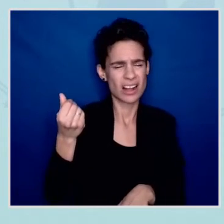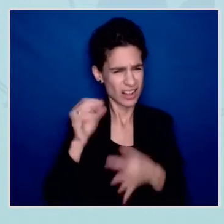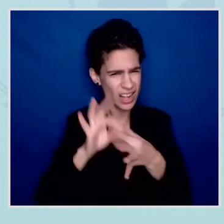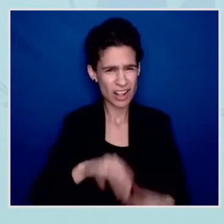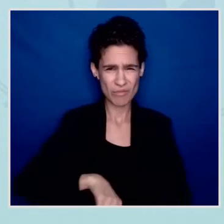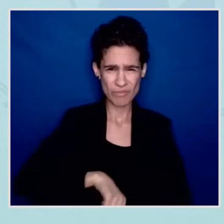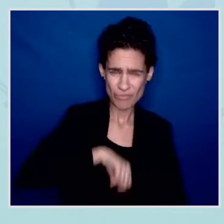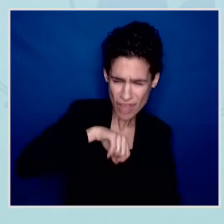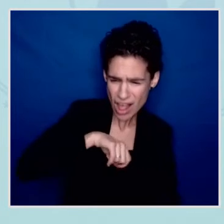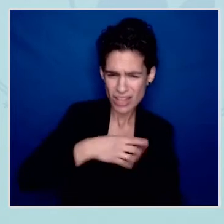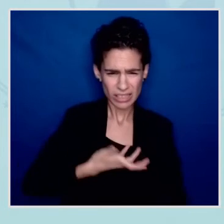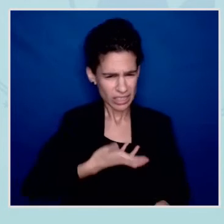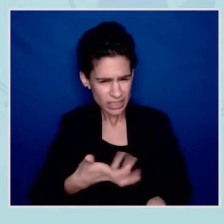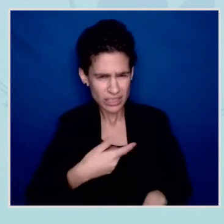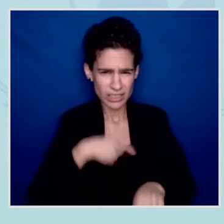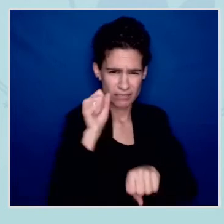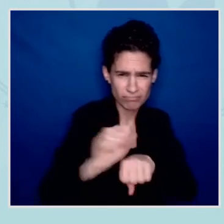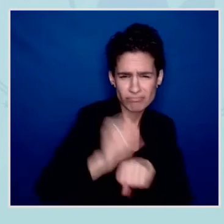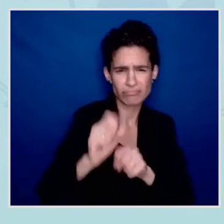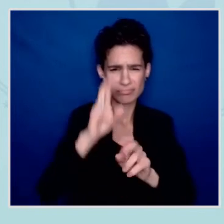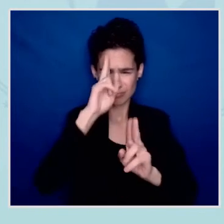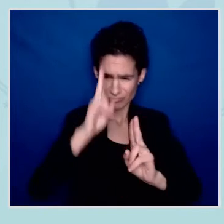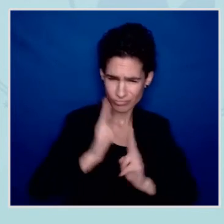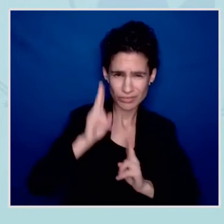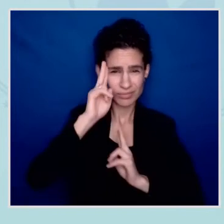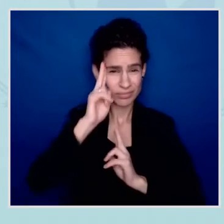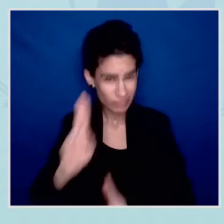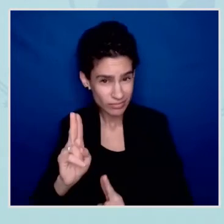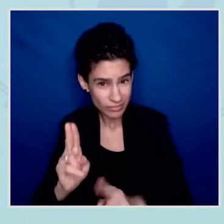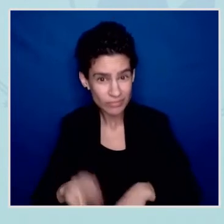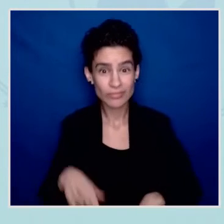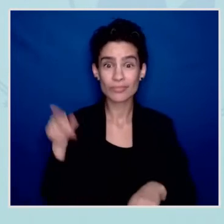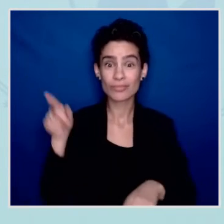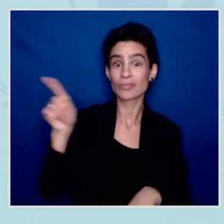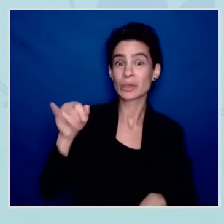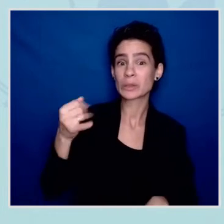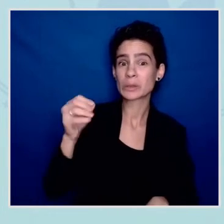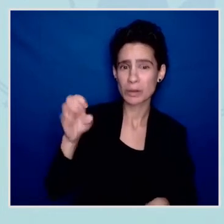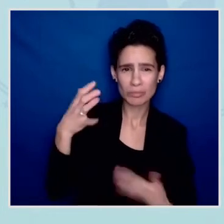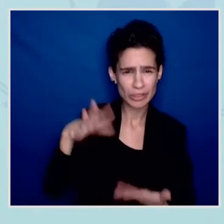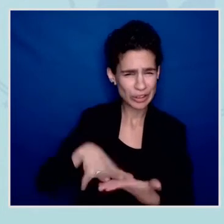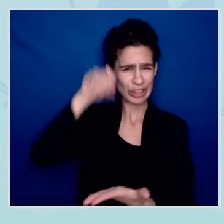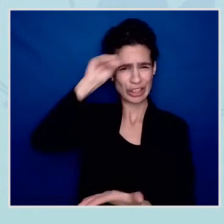DIGNITY OF WORK. WE BOTH UNDERSTAND THAT A JOB IS SO MUCH MORE THAN JUST A